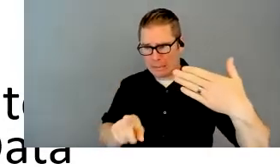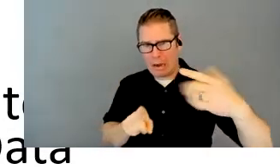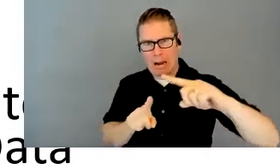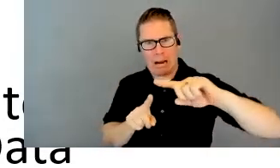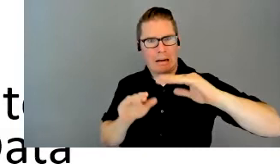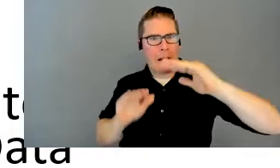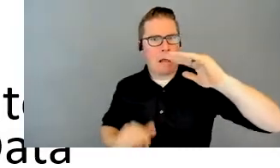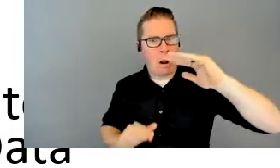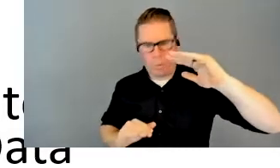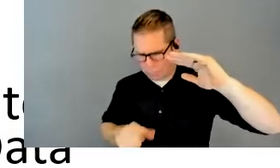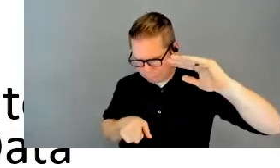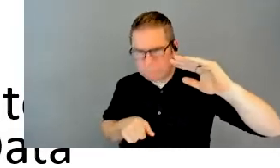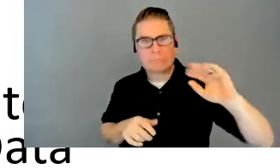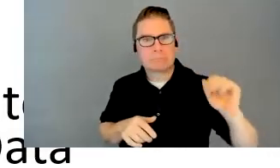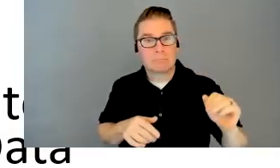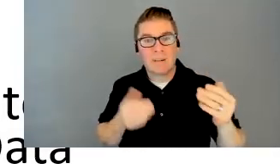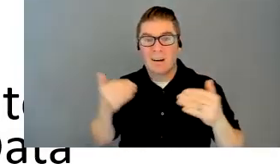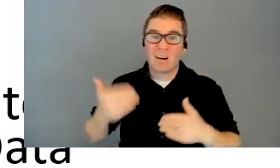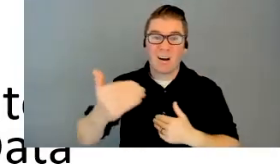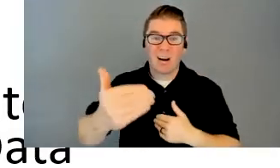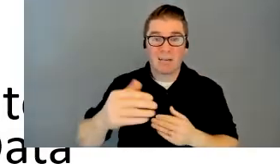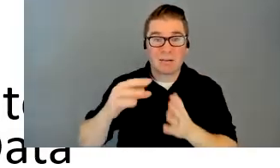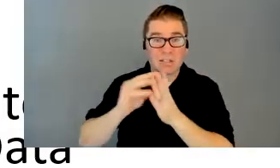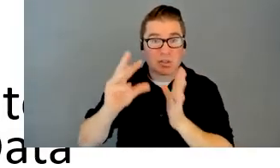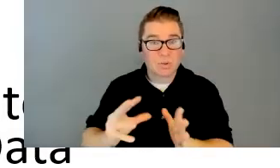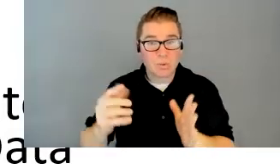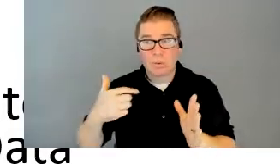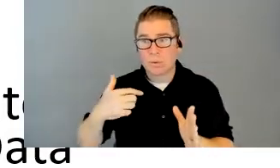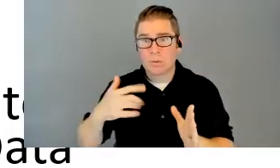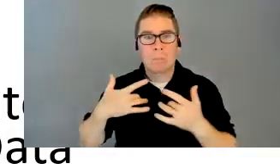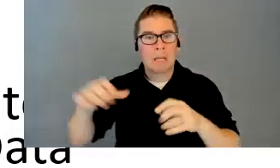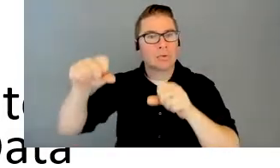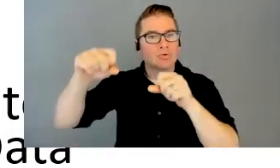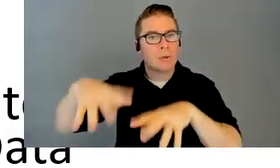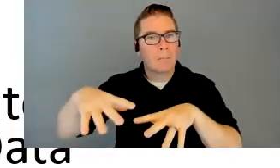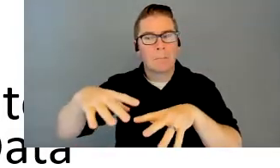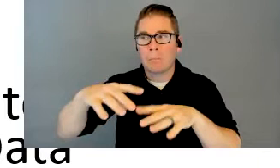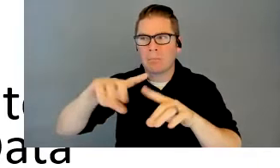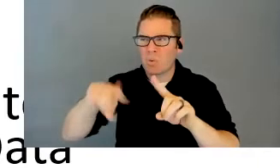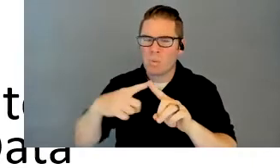The first probably I say the first week of class is we can be kind